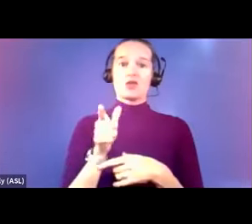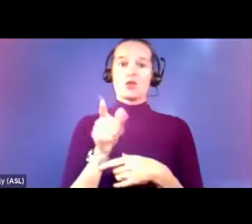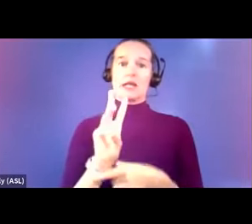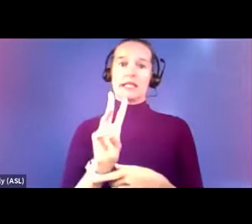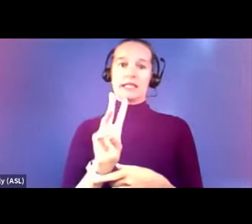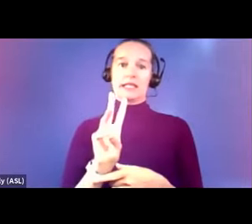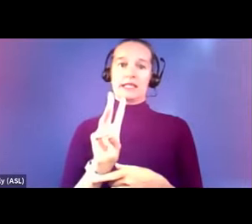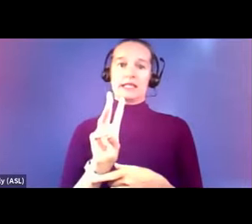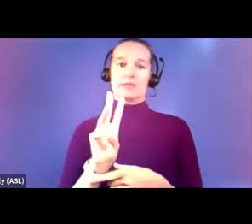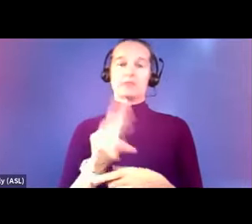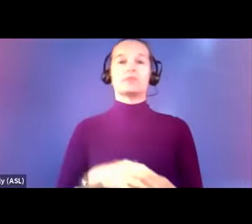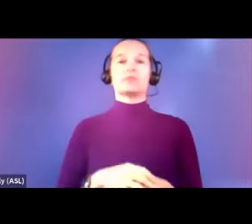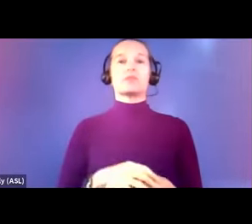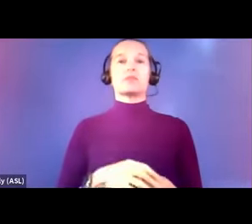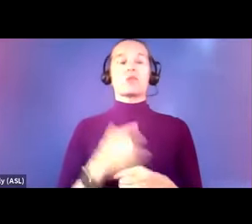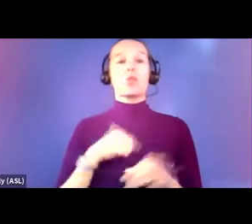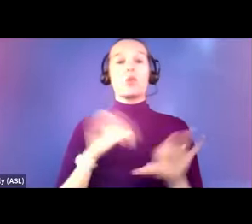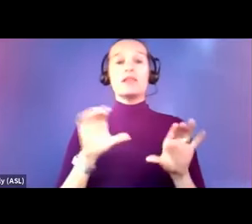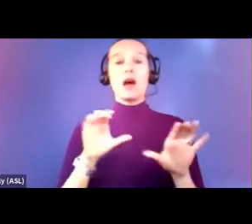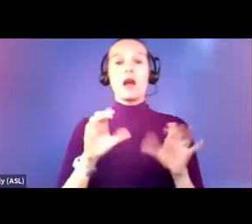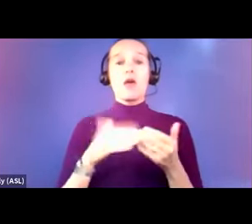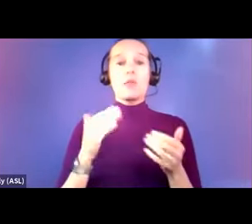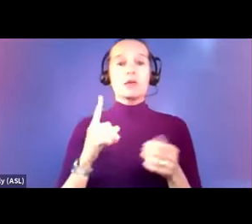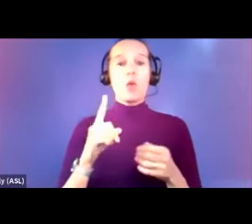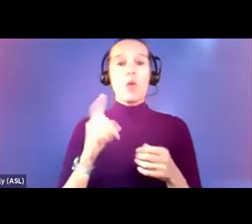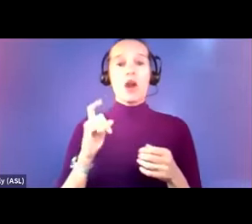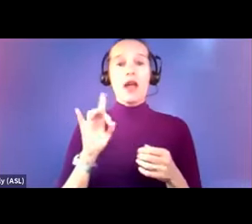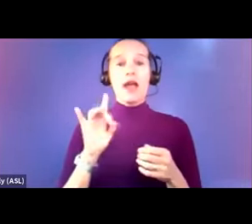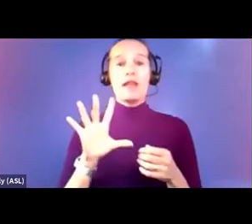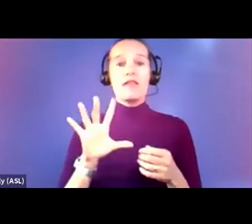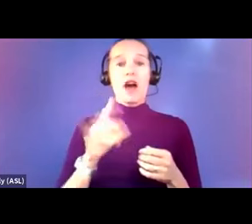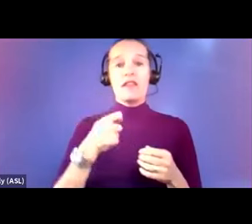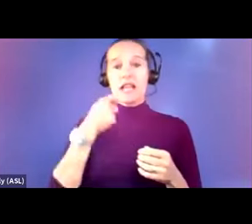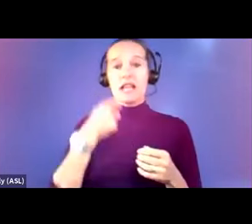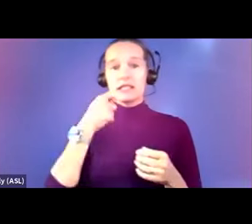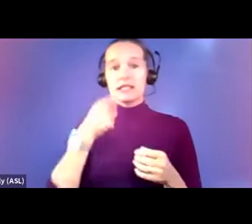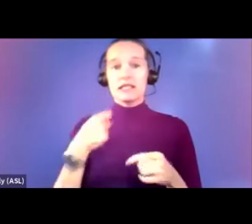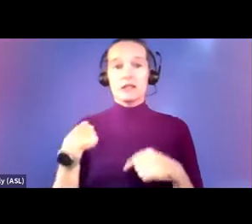We have done nearly one hundred and eighty five thousand coronavirus tests so far.